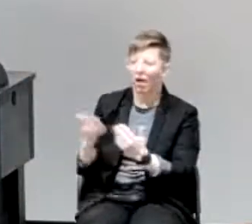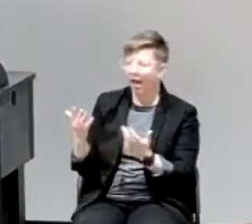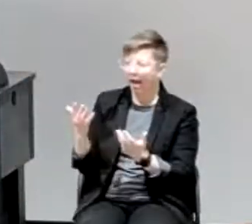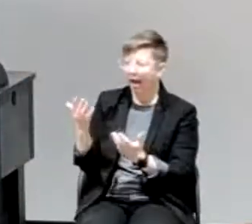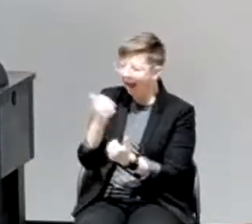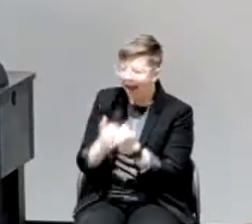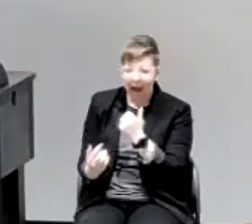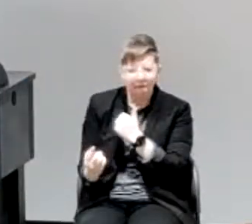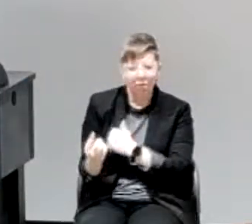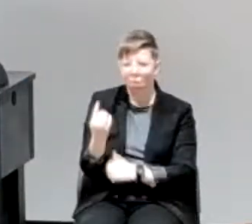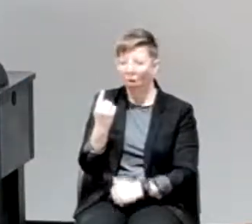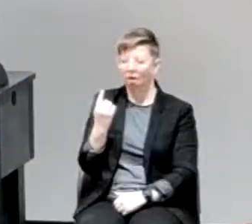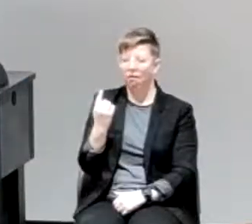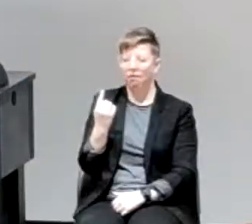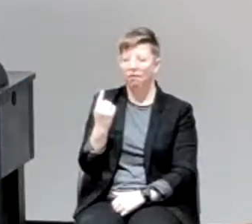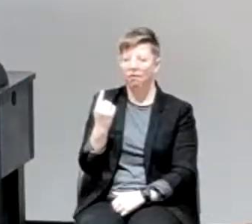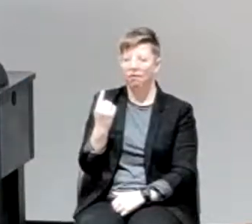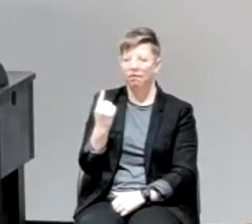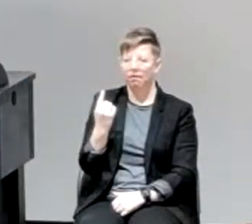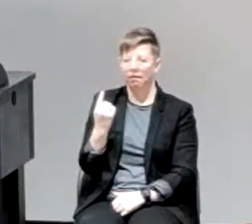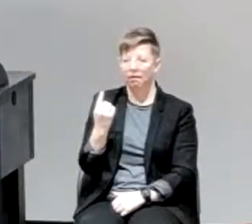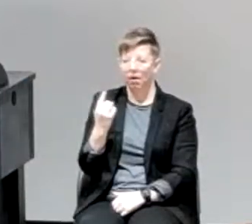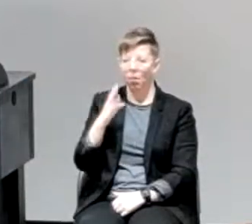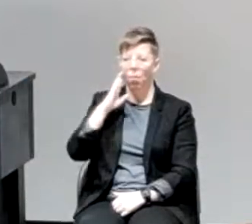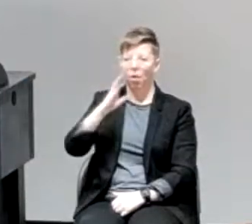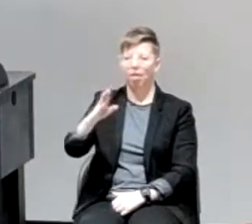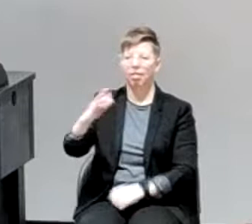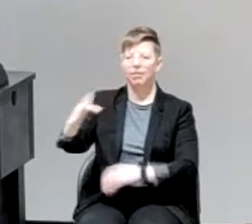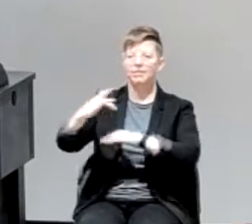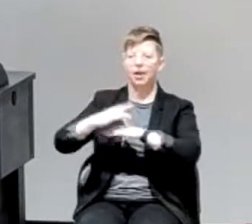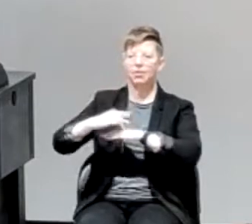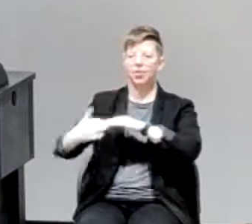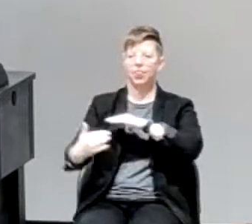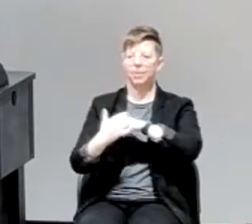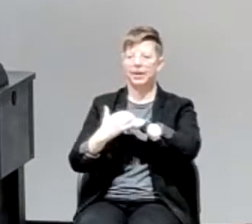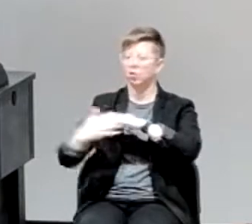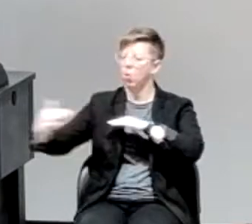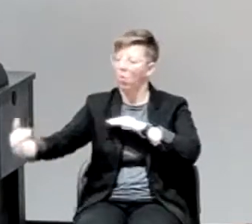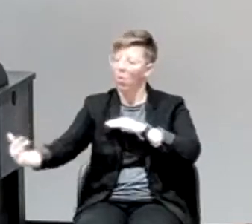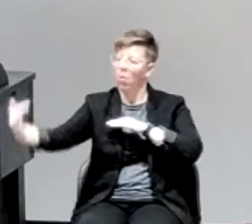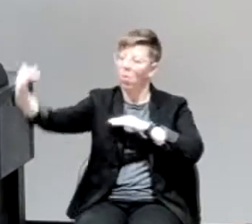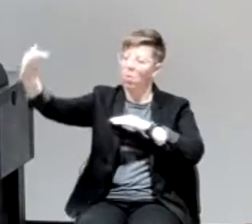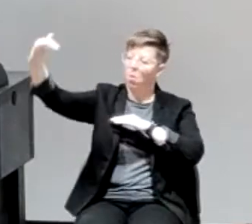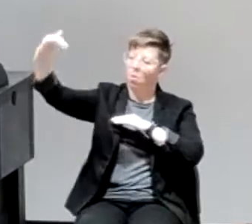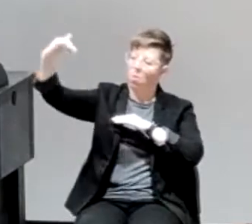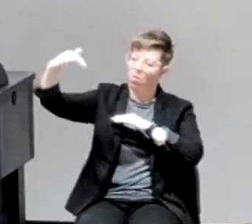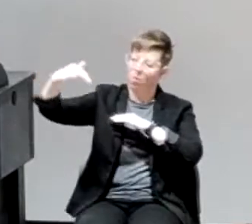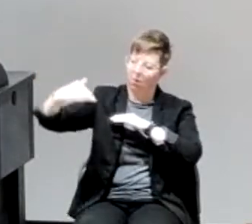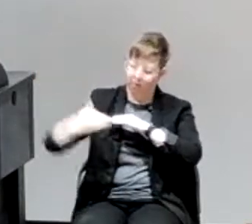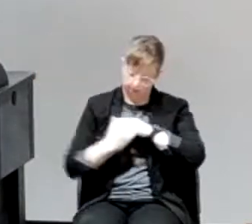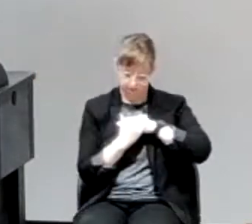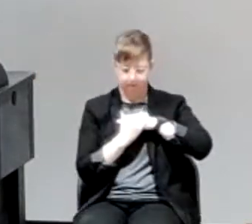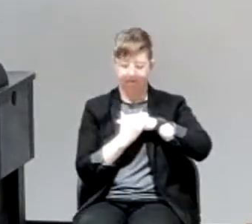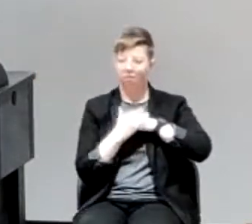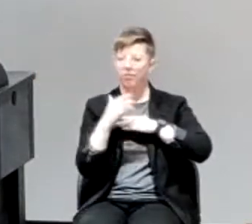I love watching sets of waves and I don't know how that works but it's really awesome. You get a set of waves with a few really big